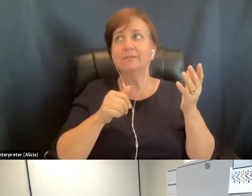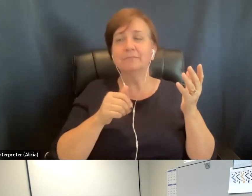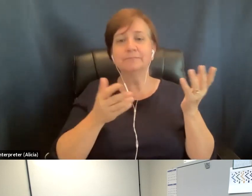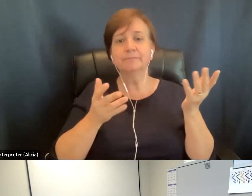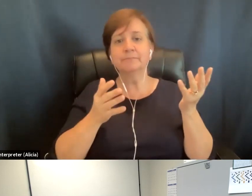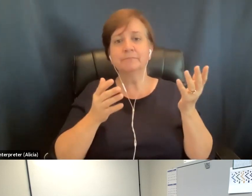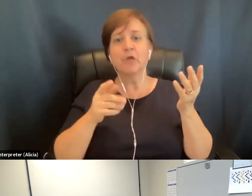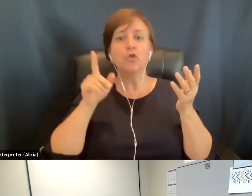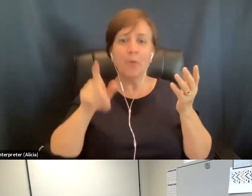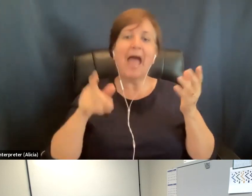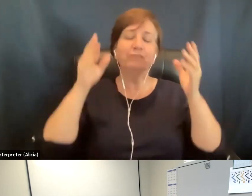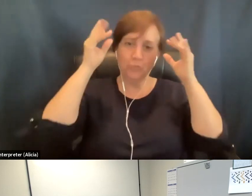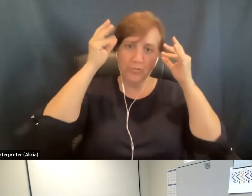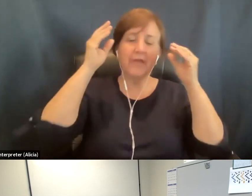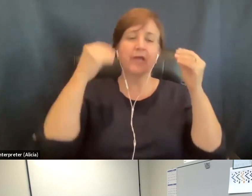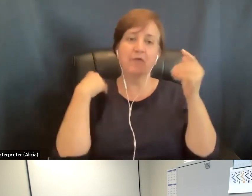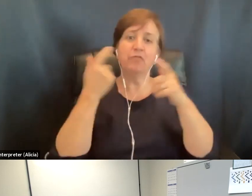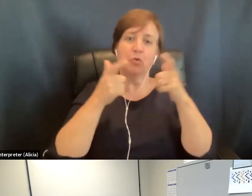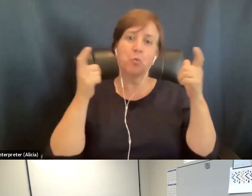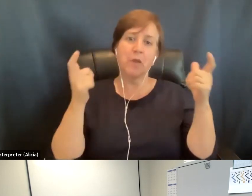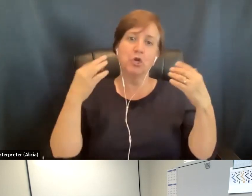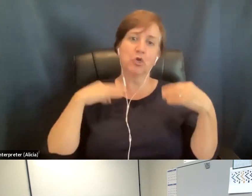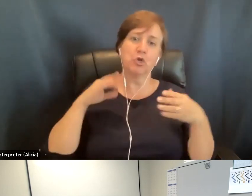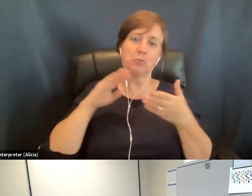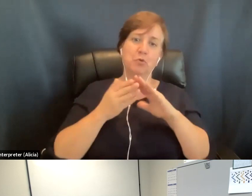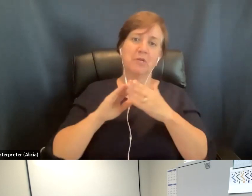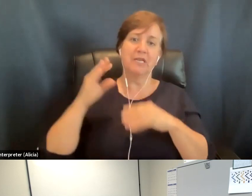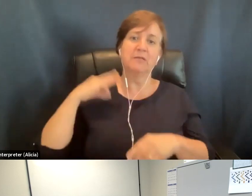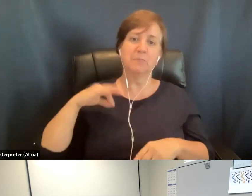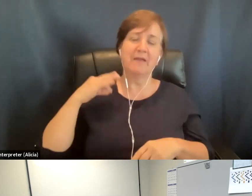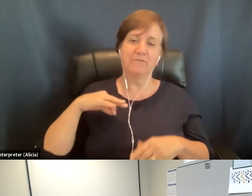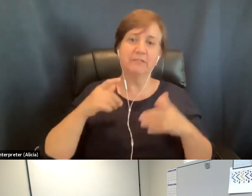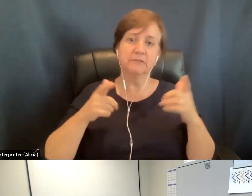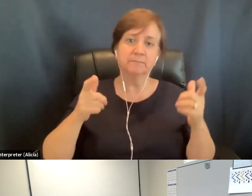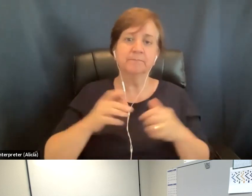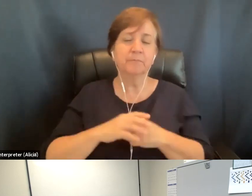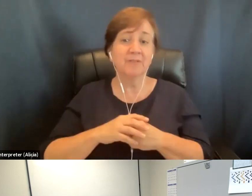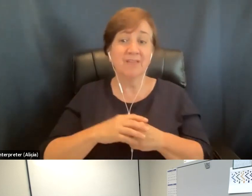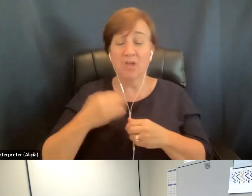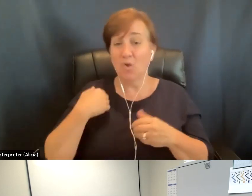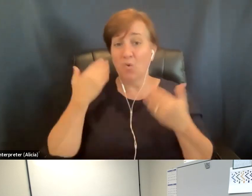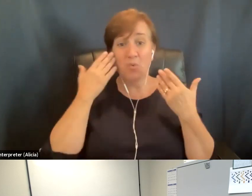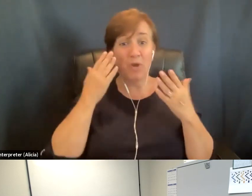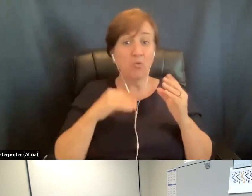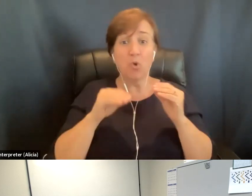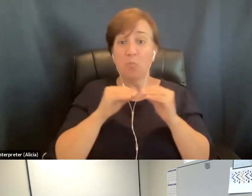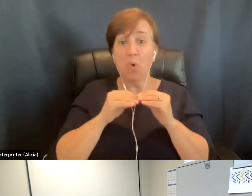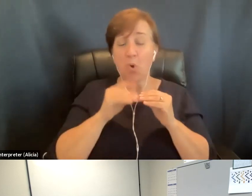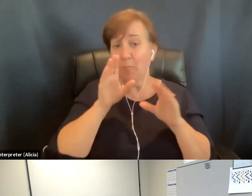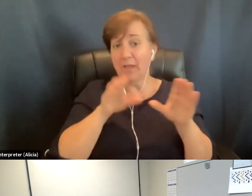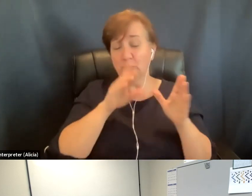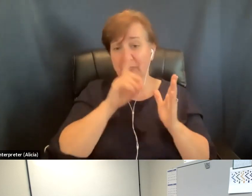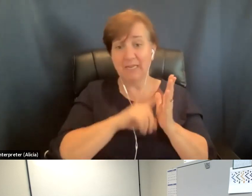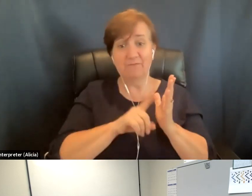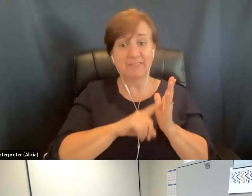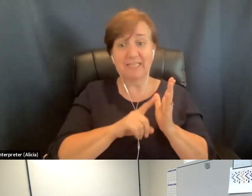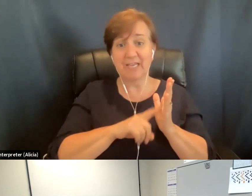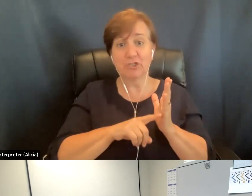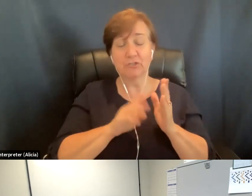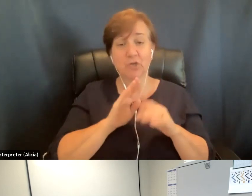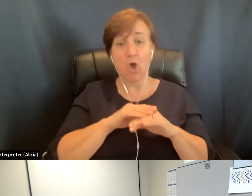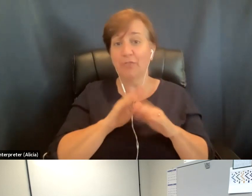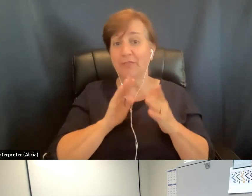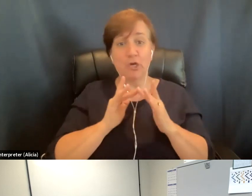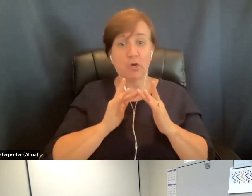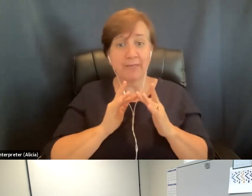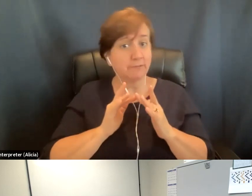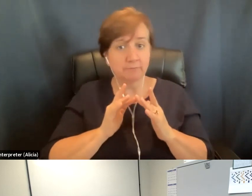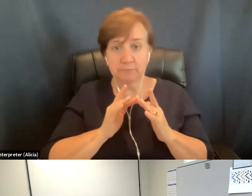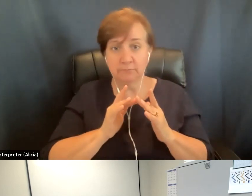Dr. Elsa Villarino: benefit that vaccine us we don't know more, by doing investigation on the Internet there's always going to be people that.